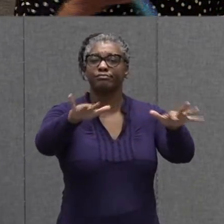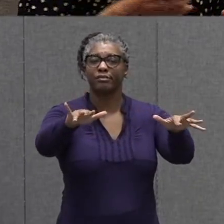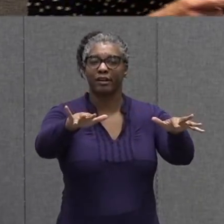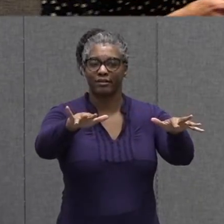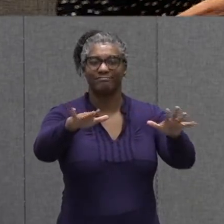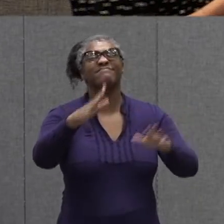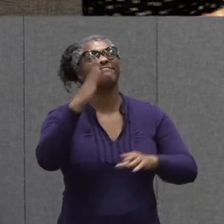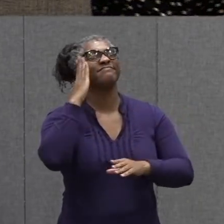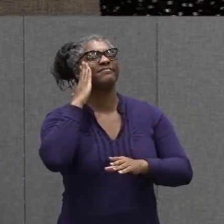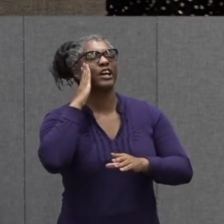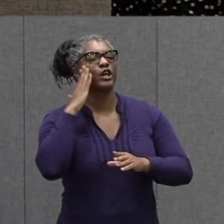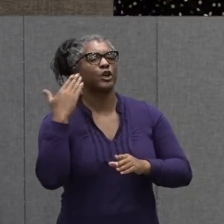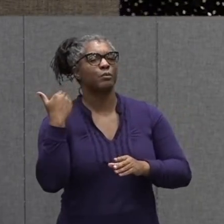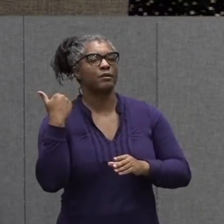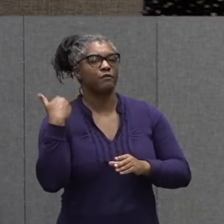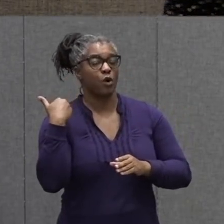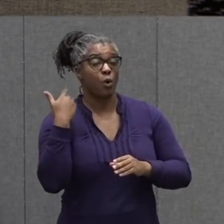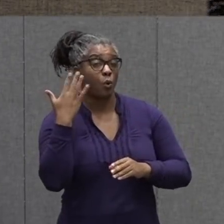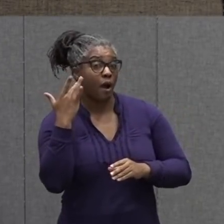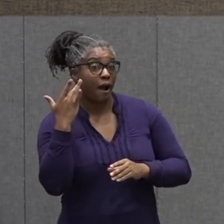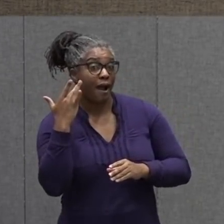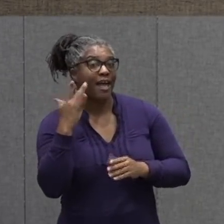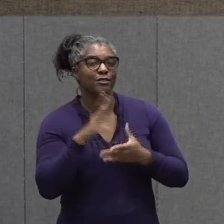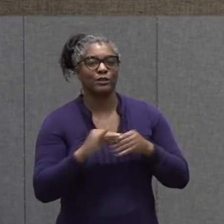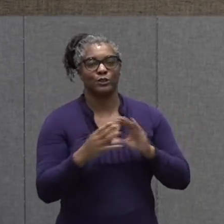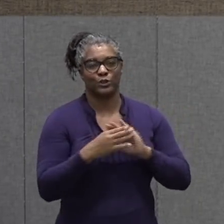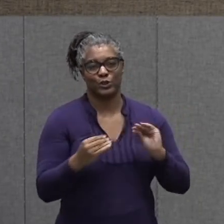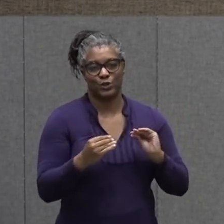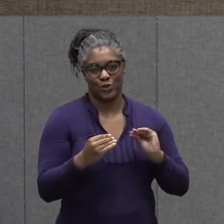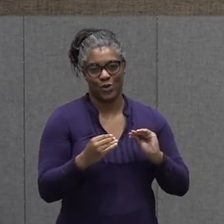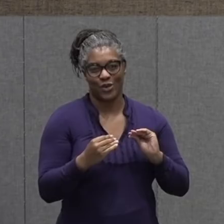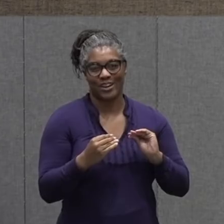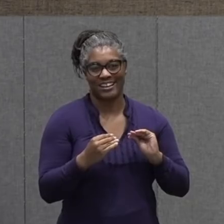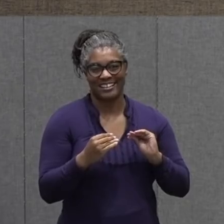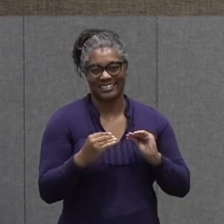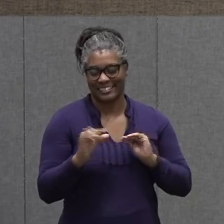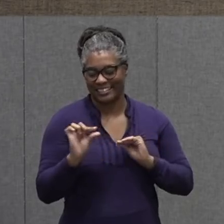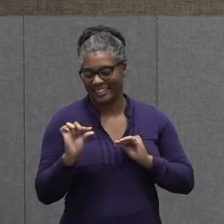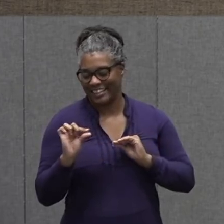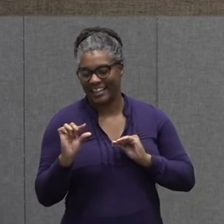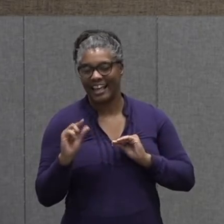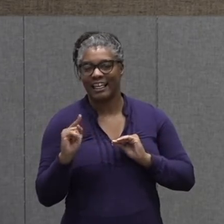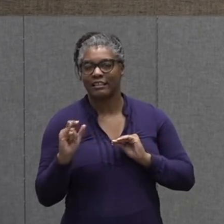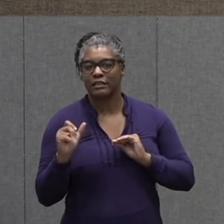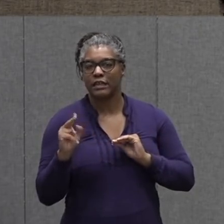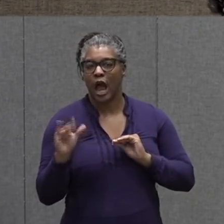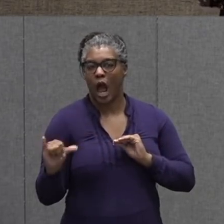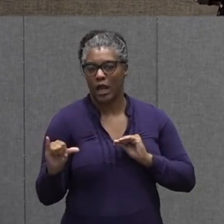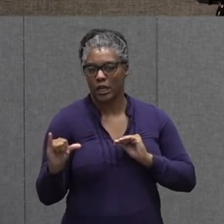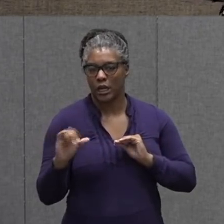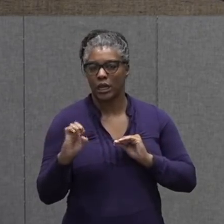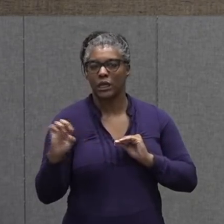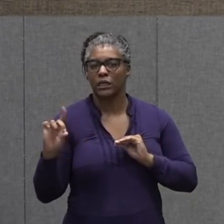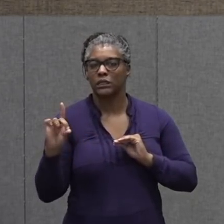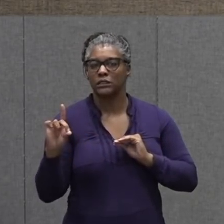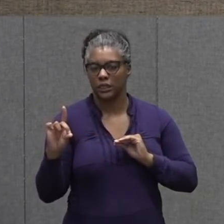in our story The Tiny Seed. So I'm gonna go ahead and put that in orange because I know that wind is out there